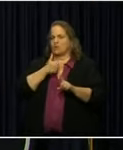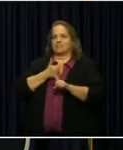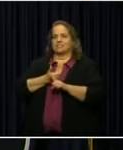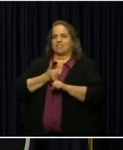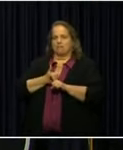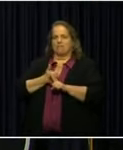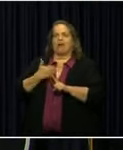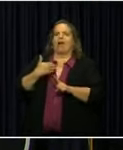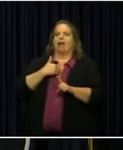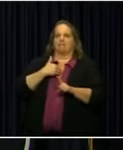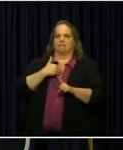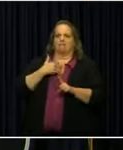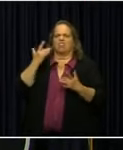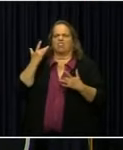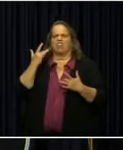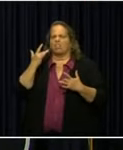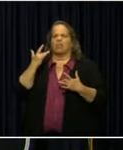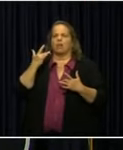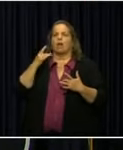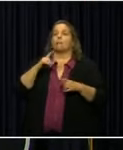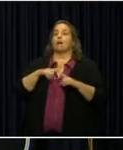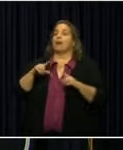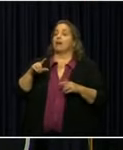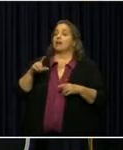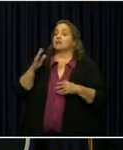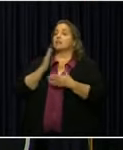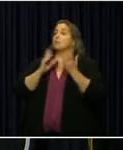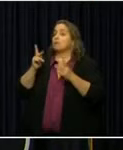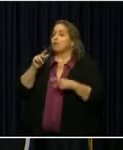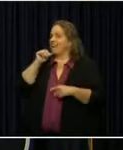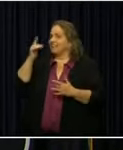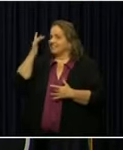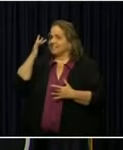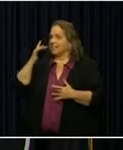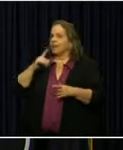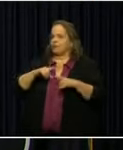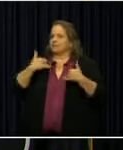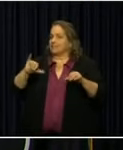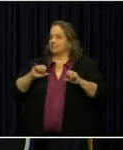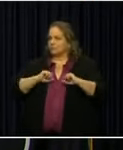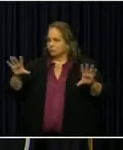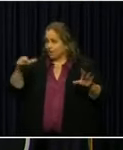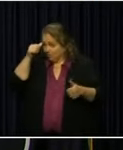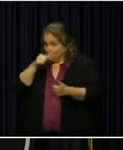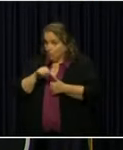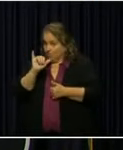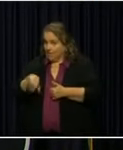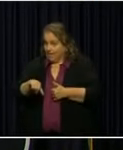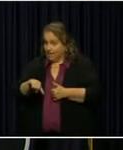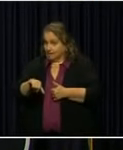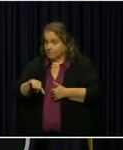BIT OF UNDER THE WHITE HOUSE'S PLAN HOW THINGS ARE GRADUAL AND THEY CERTAINLY DON'T CHANGE